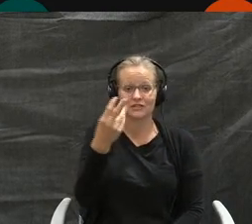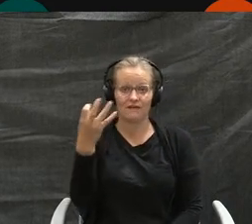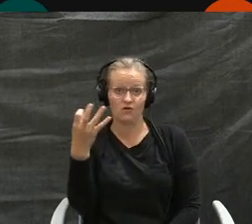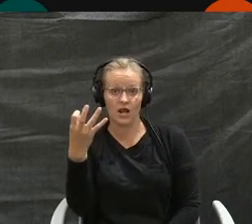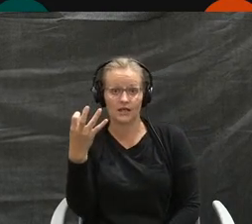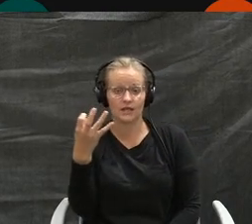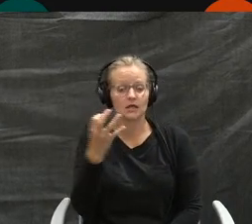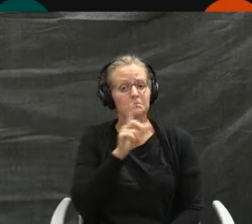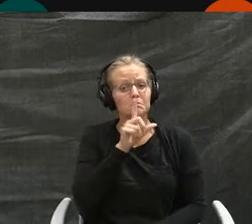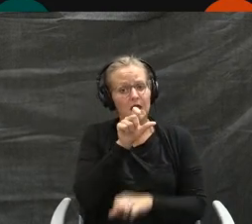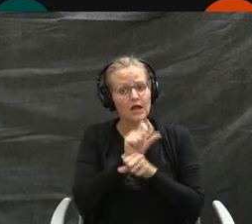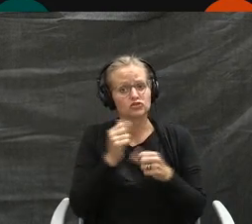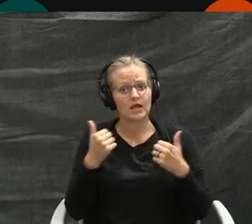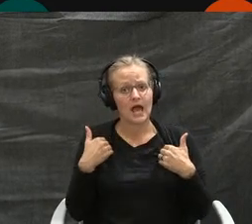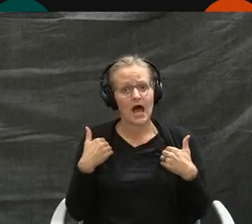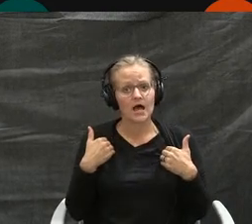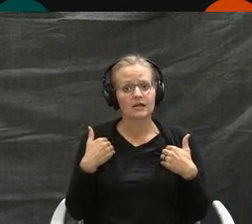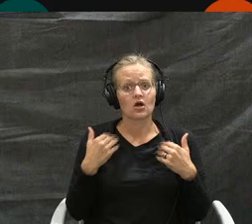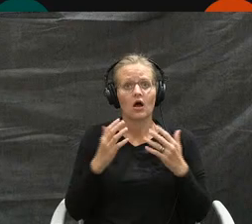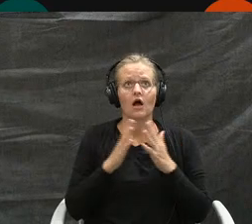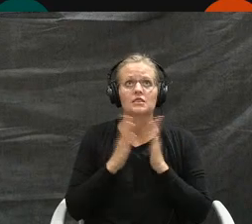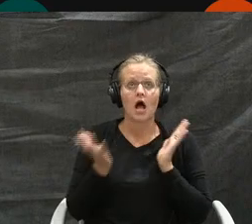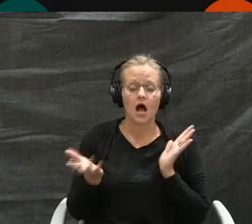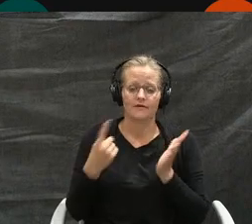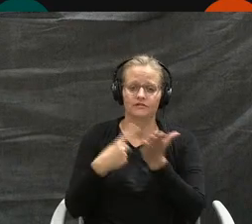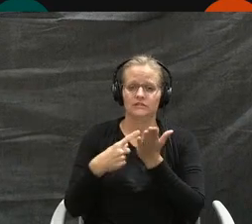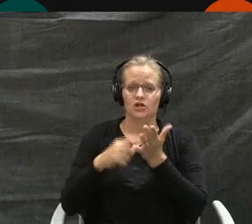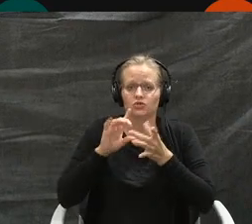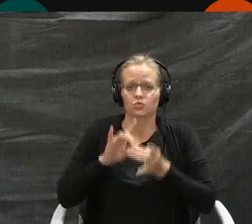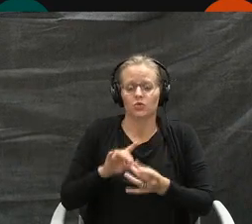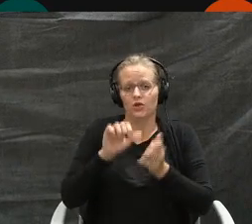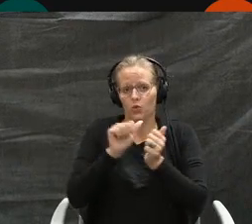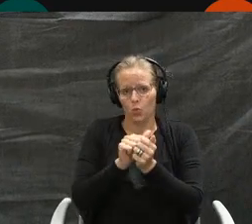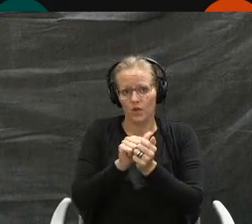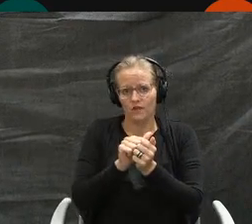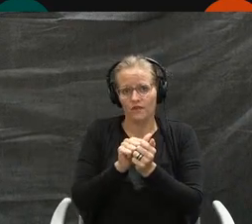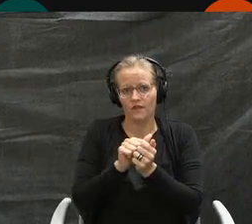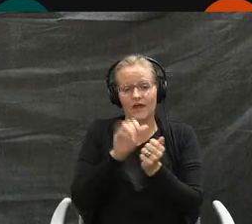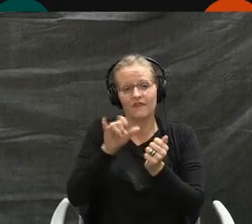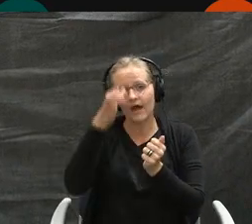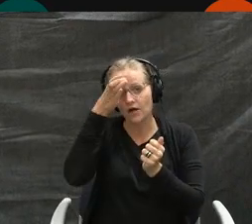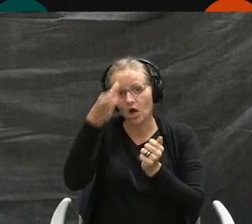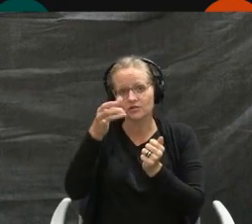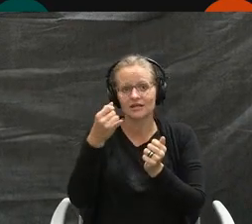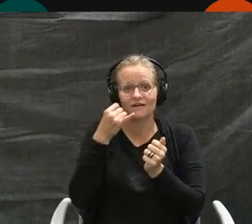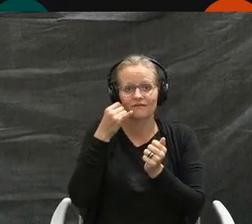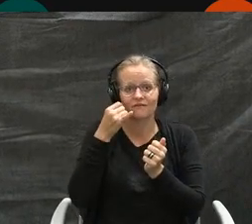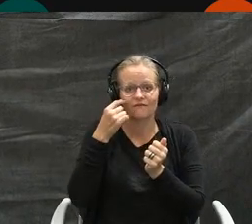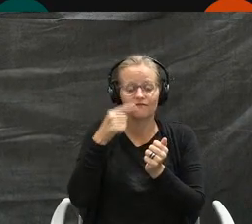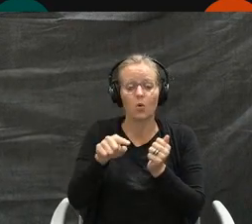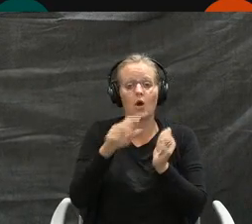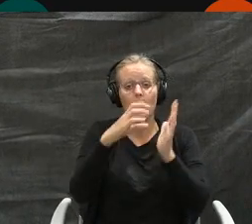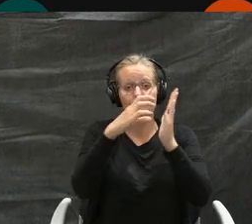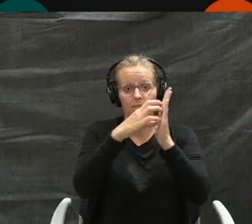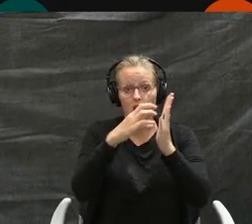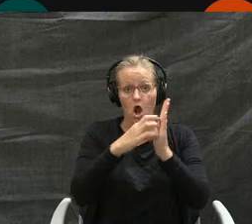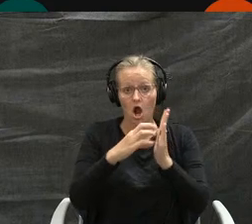a fair amount of back and forth discussion about the idea of block schedule versus the idea that traditional schedule and to